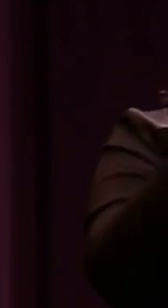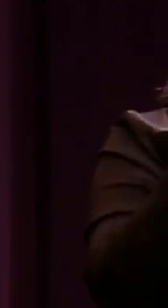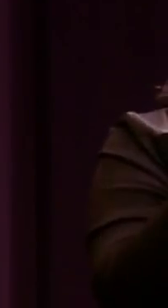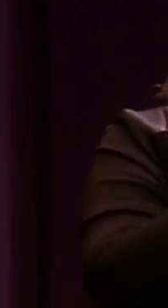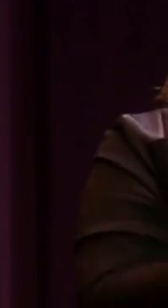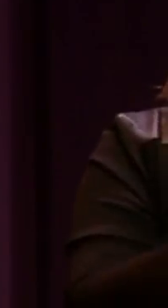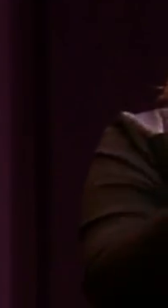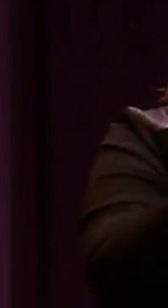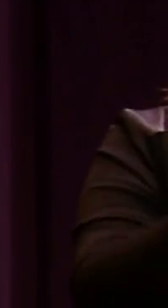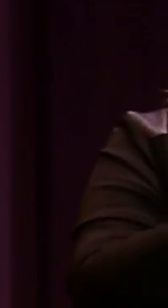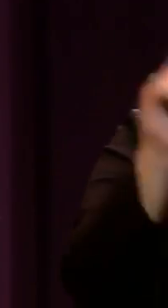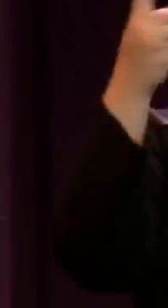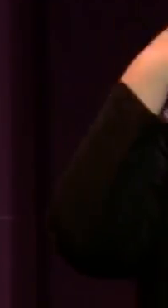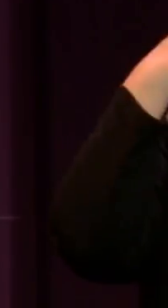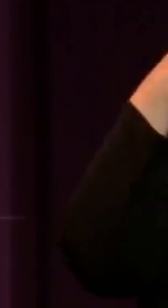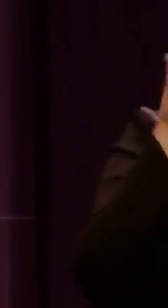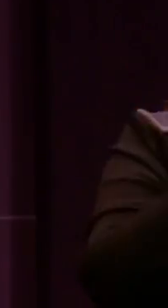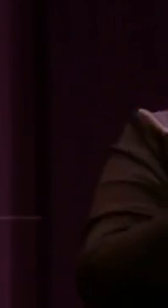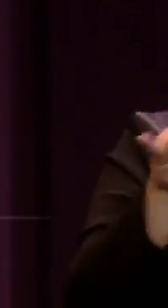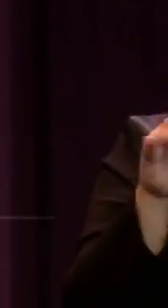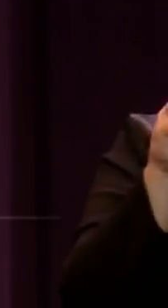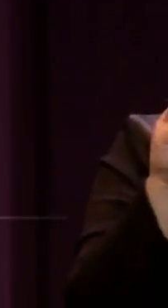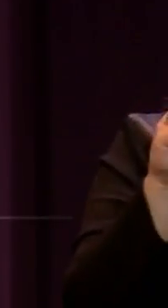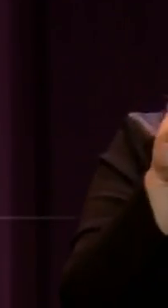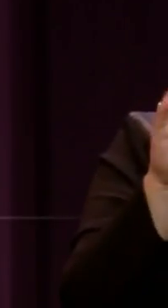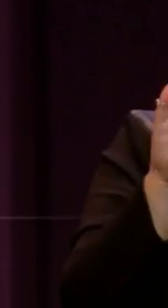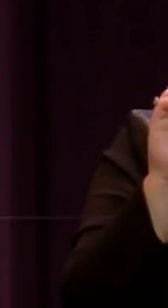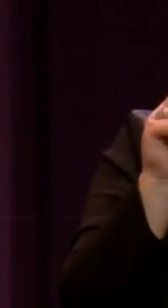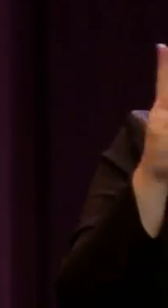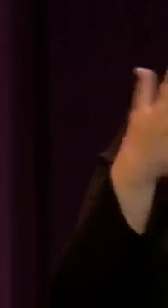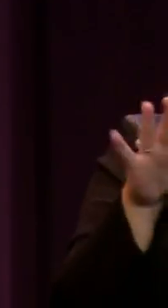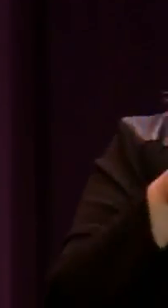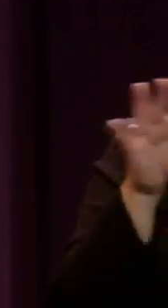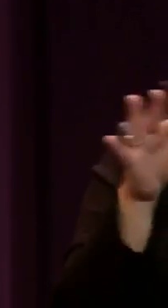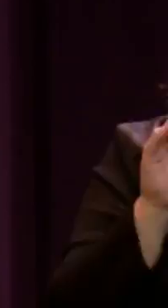THOSE PRINCIPLES, AS MR. COOK ARTICULATED WELL ARE THE